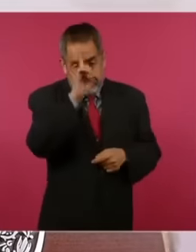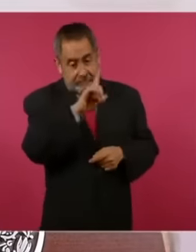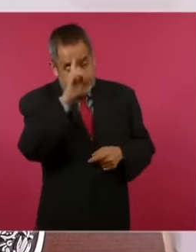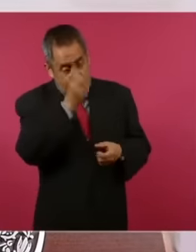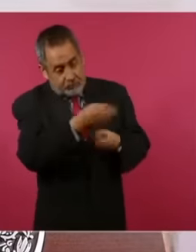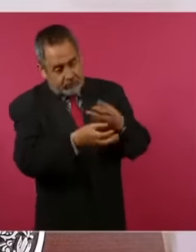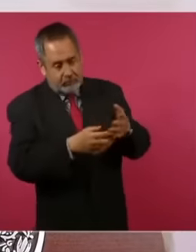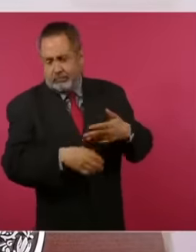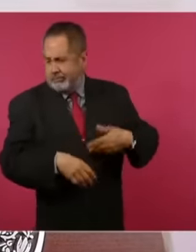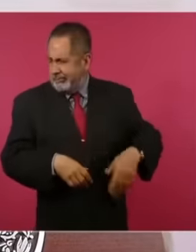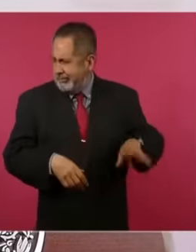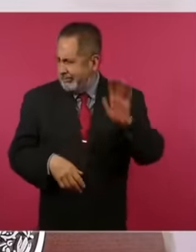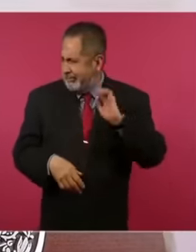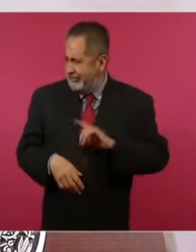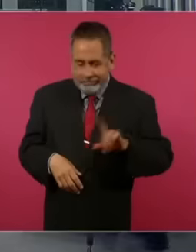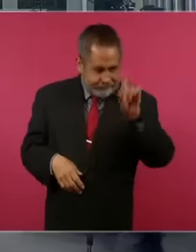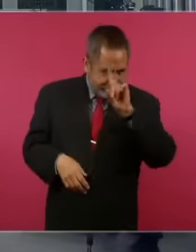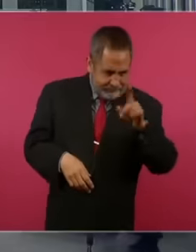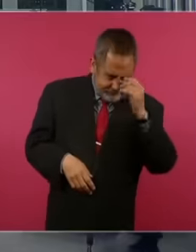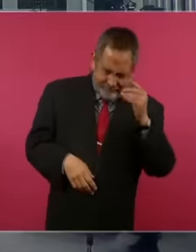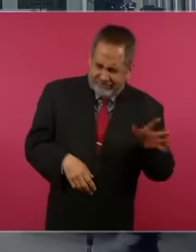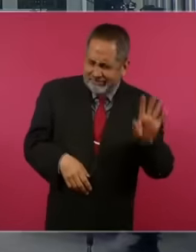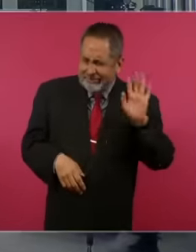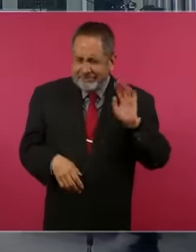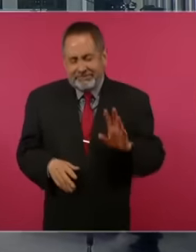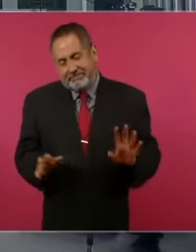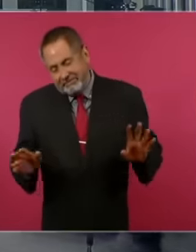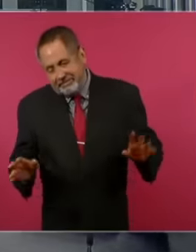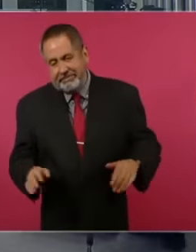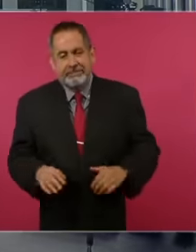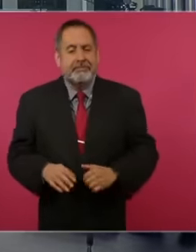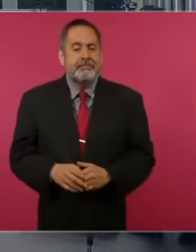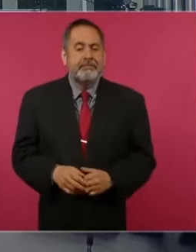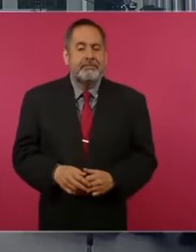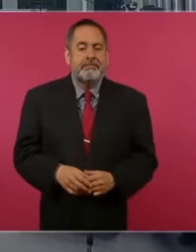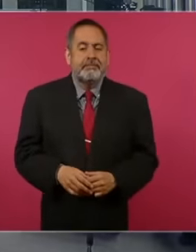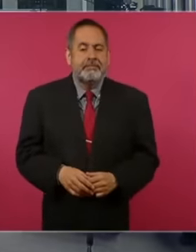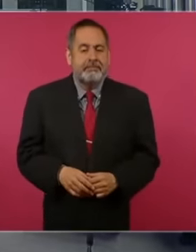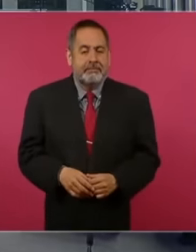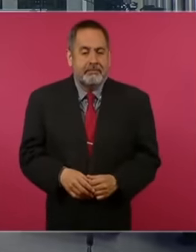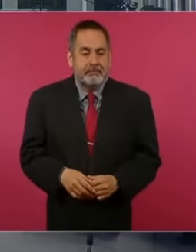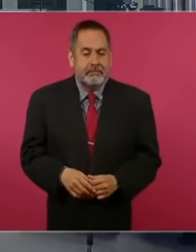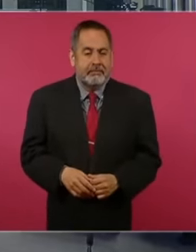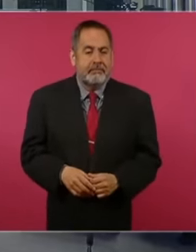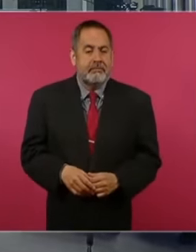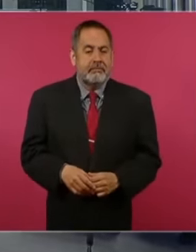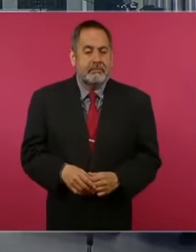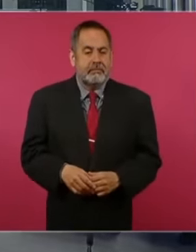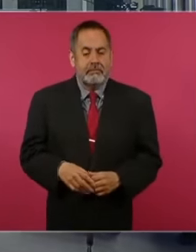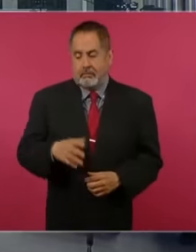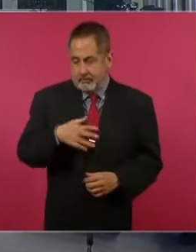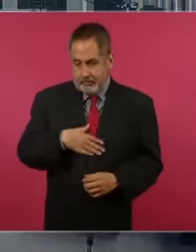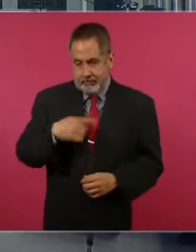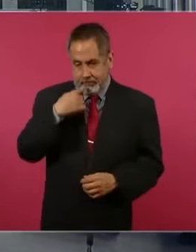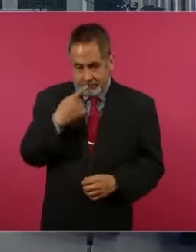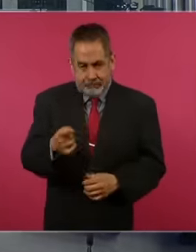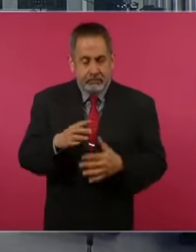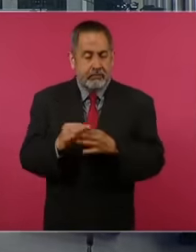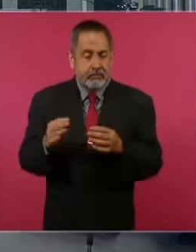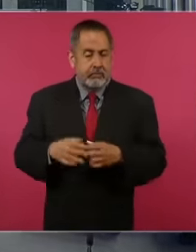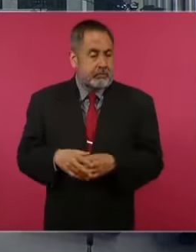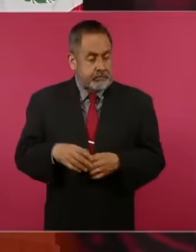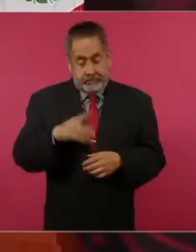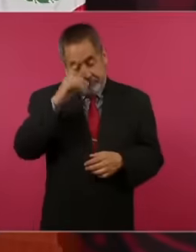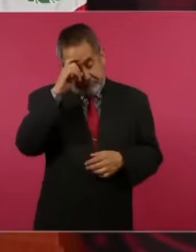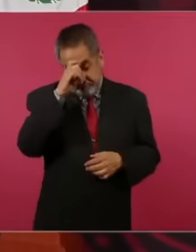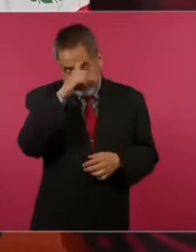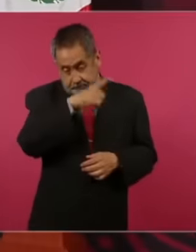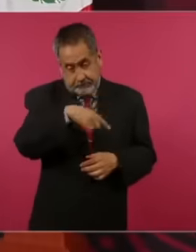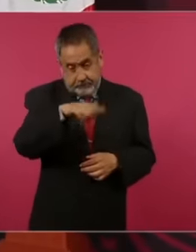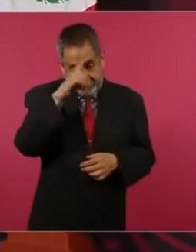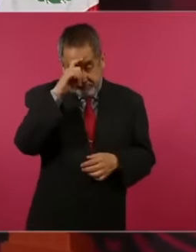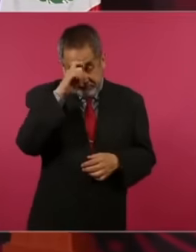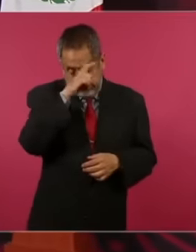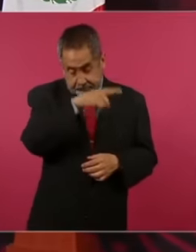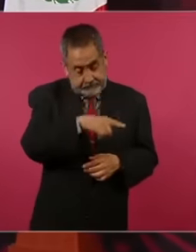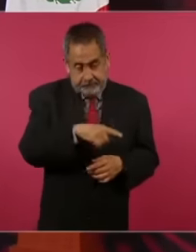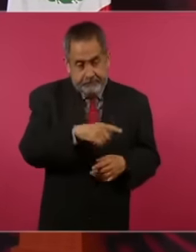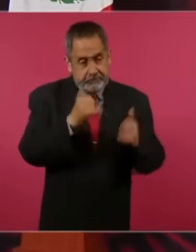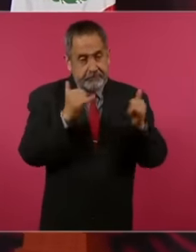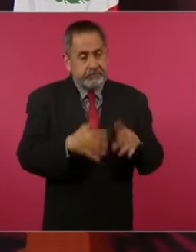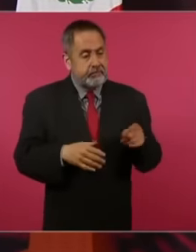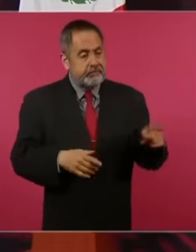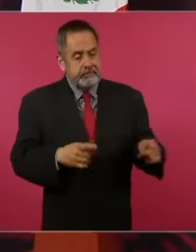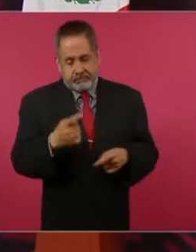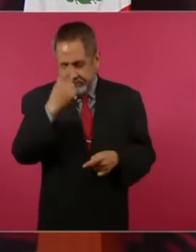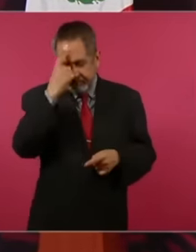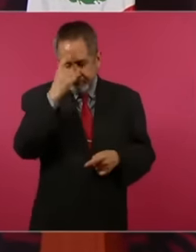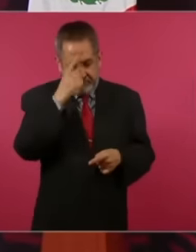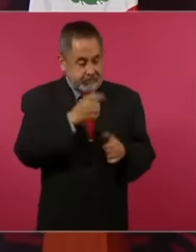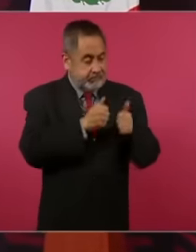advice because I already said it is not very difficult for the conservative the